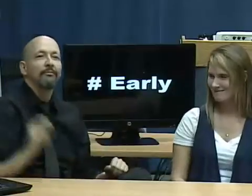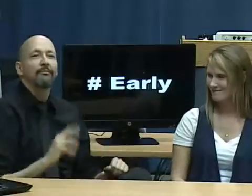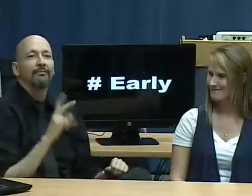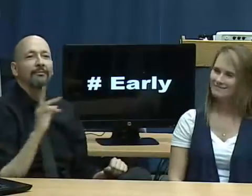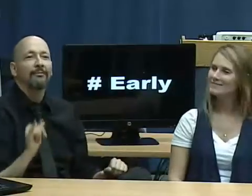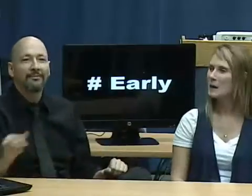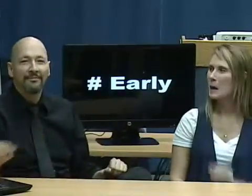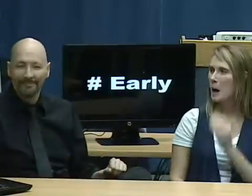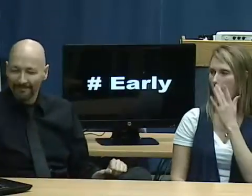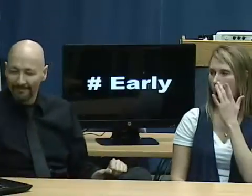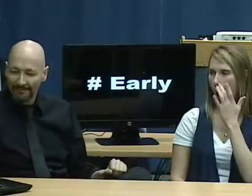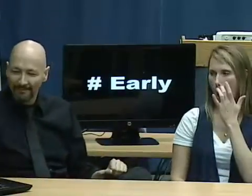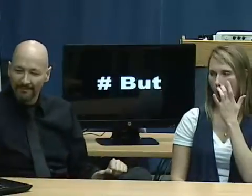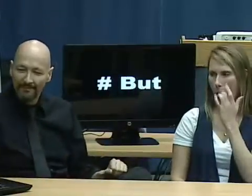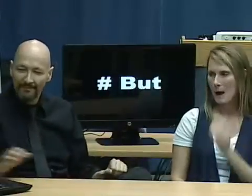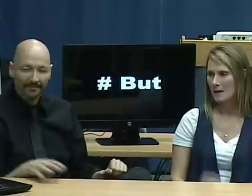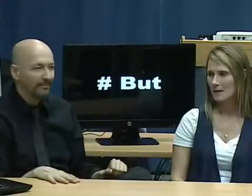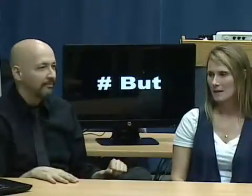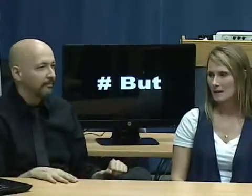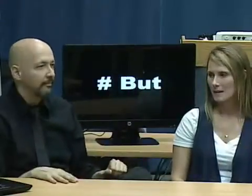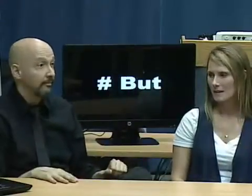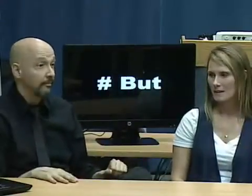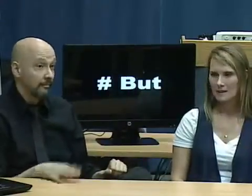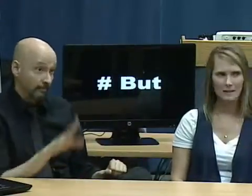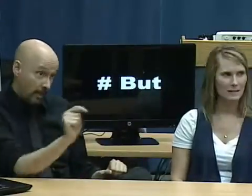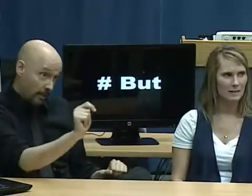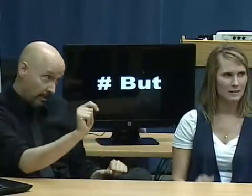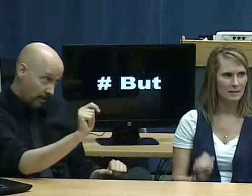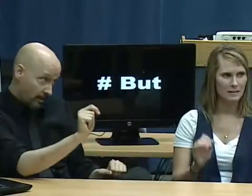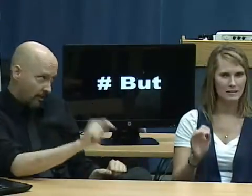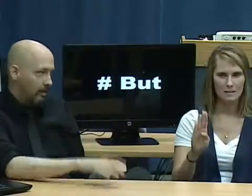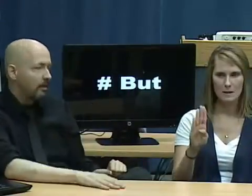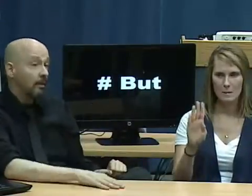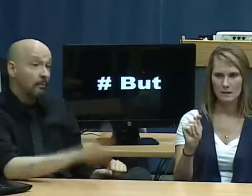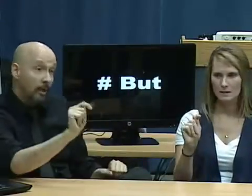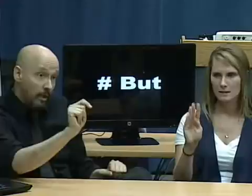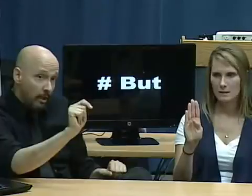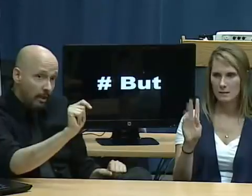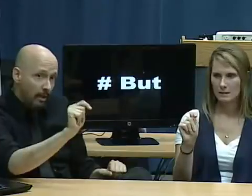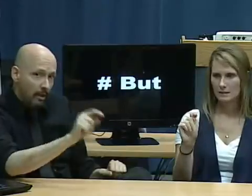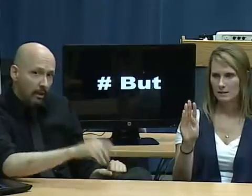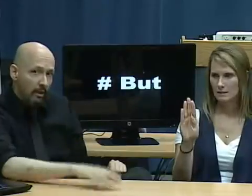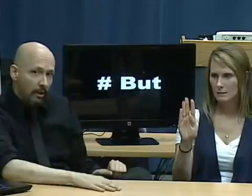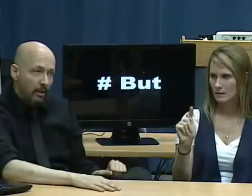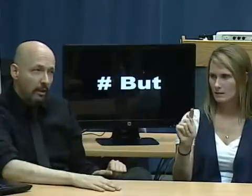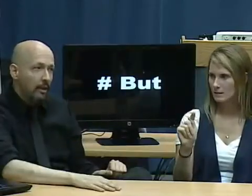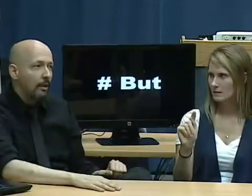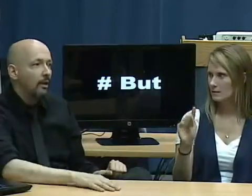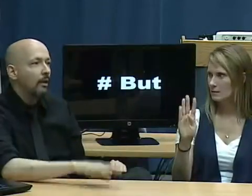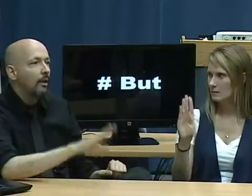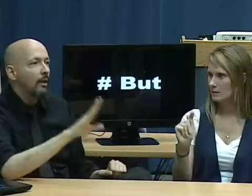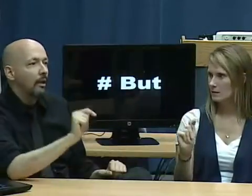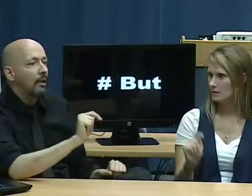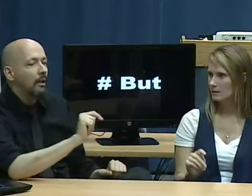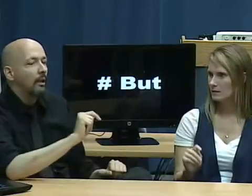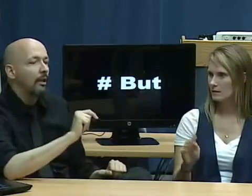#EARLY #BUT #BUT... #BUT... #BUT